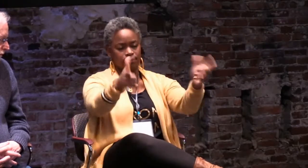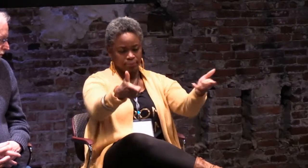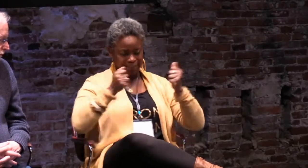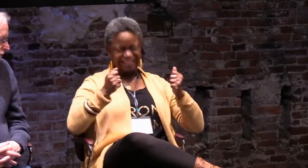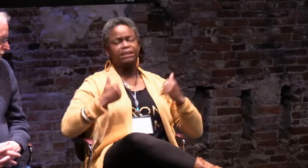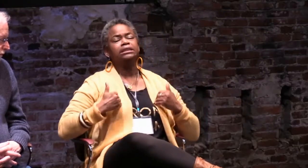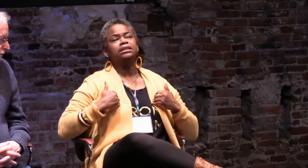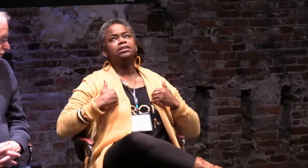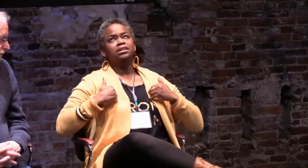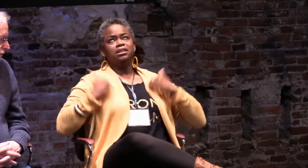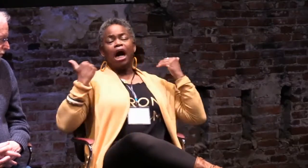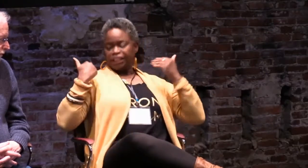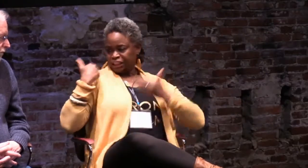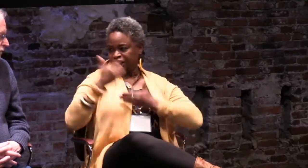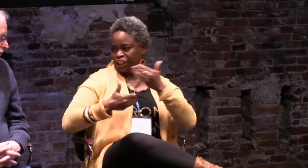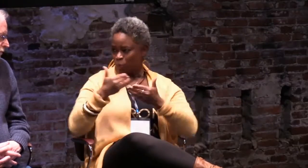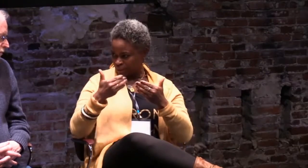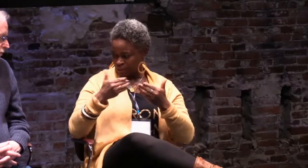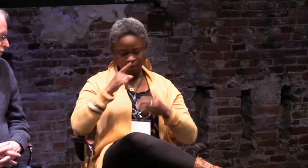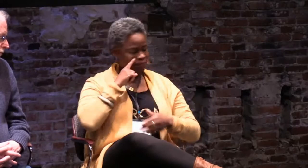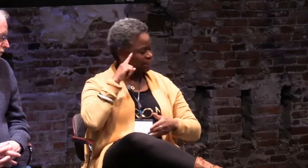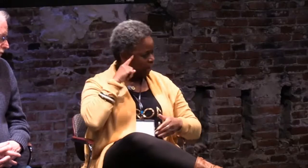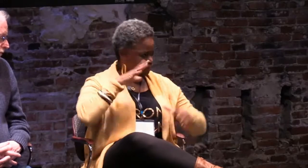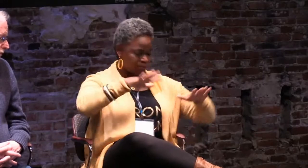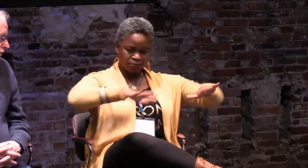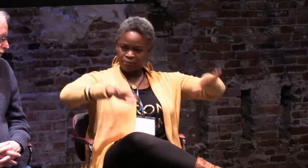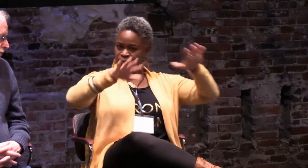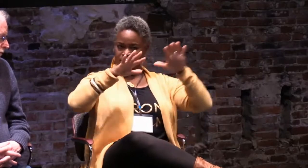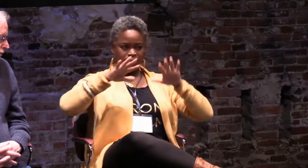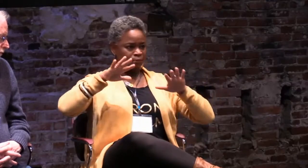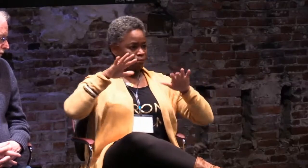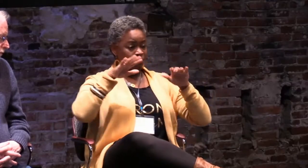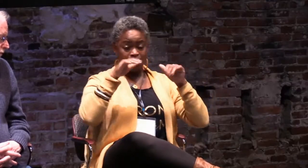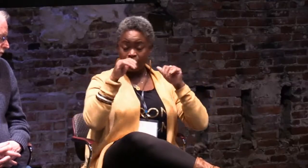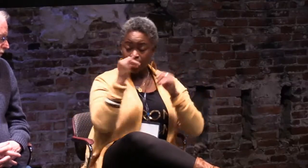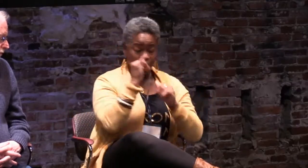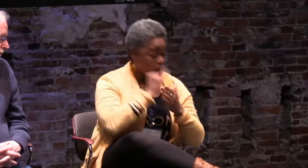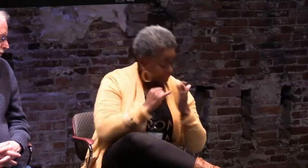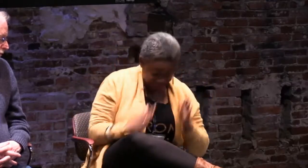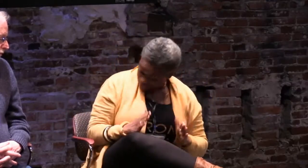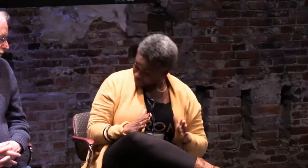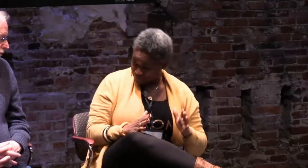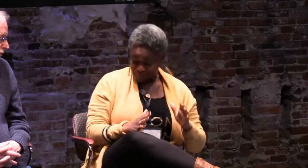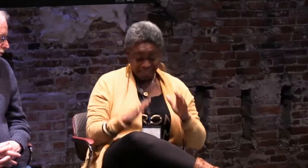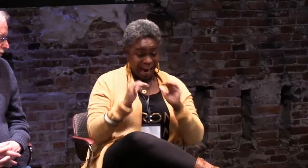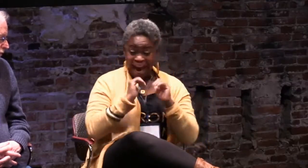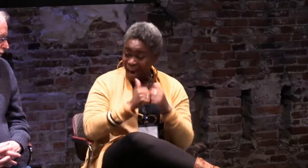So yeah, the gaps are there. The gaps are there in that we need to get more young folk in the house.